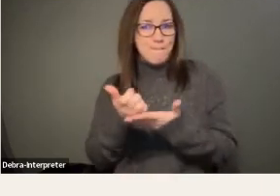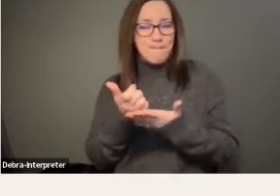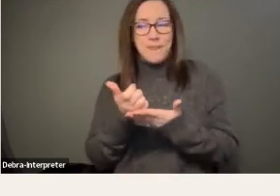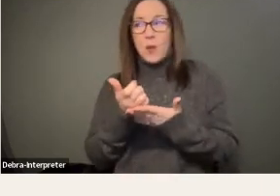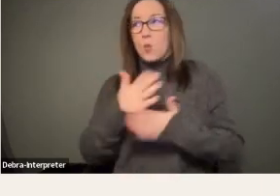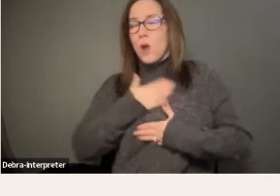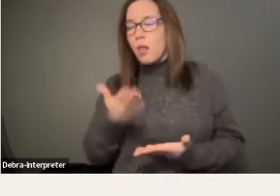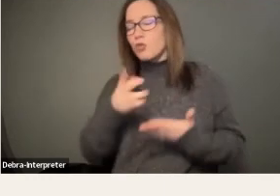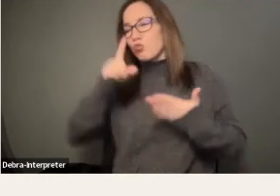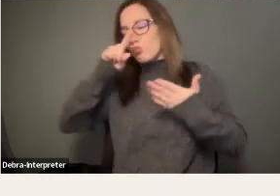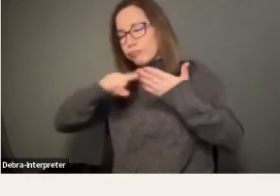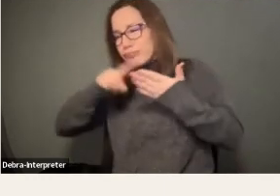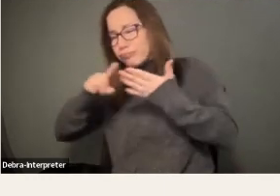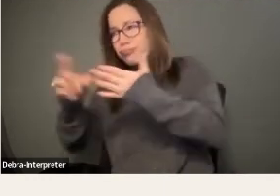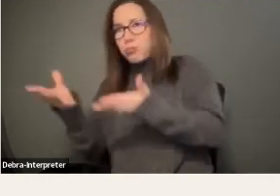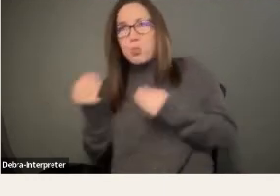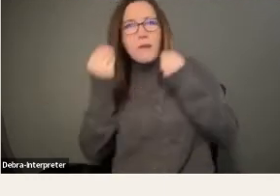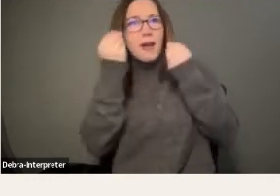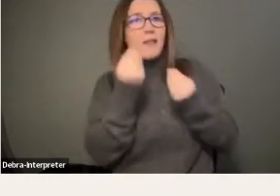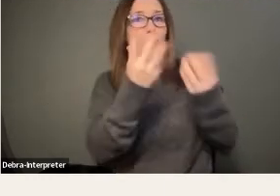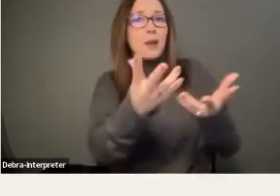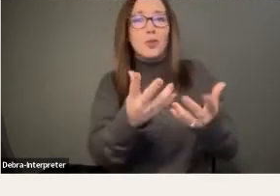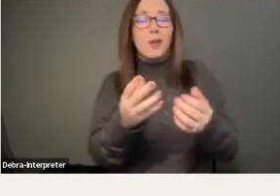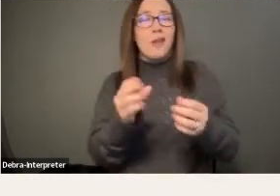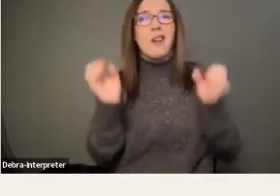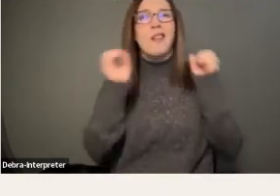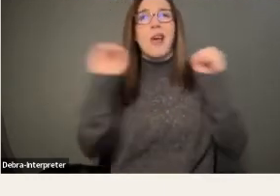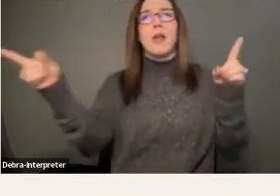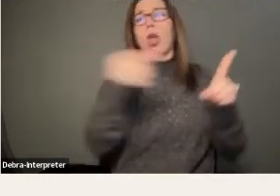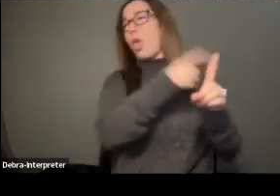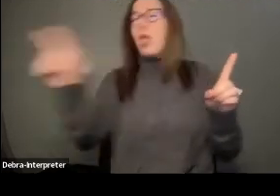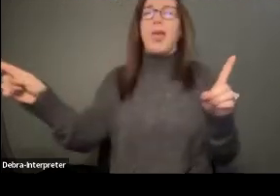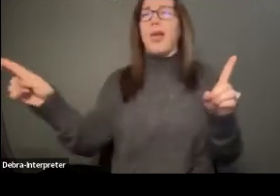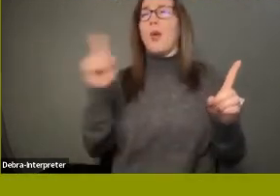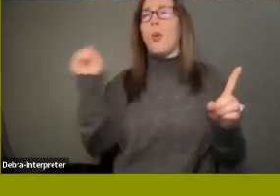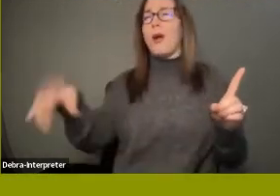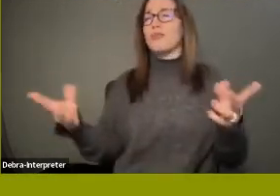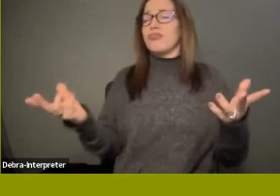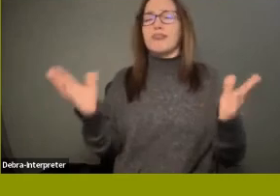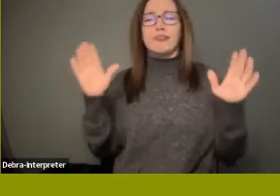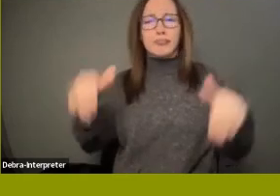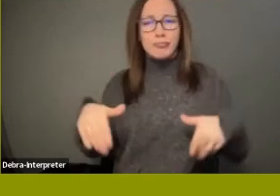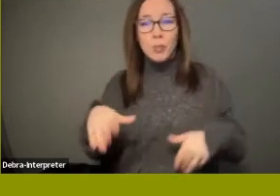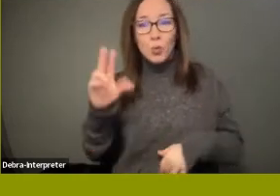really great people who are more than happy to help and get you information. And nothing is really off